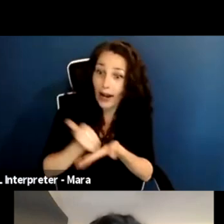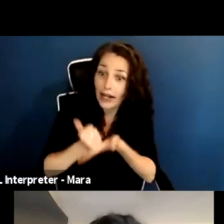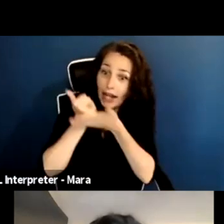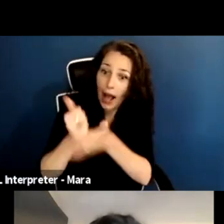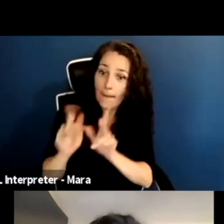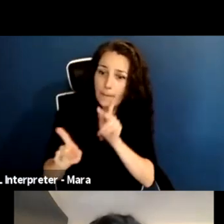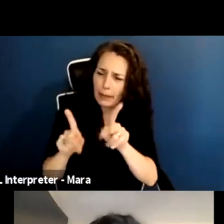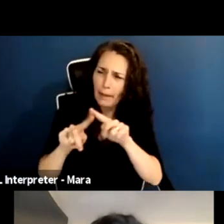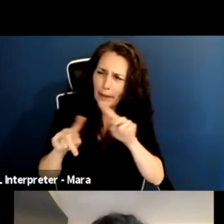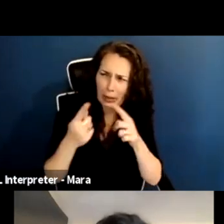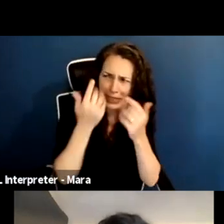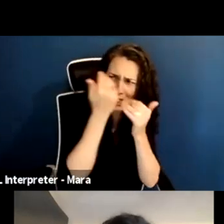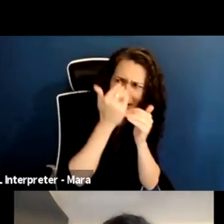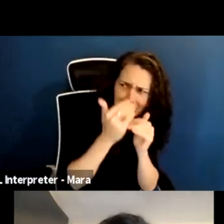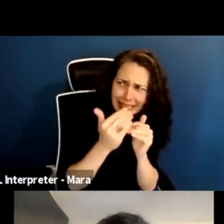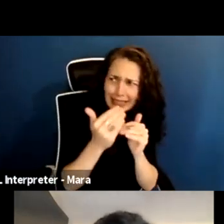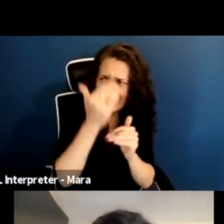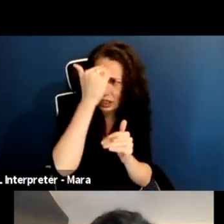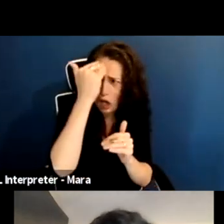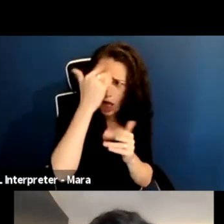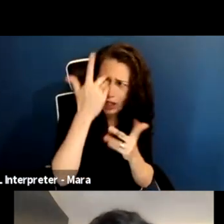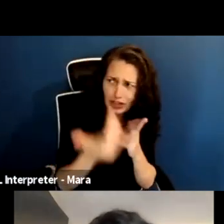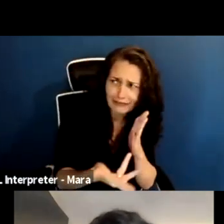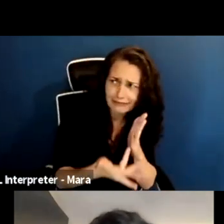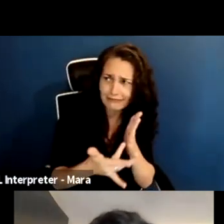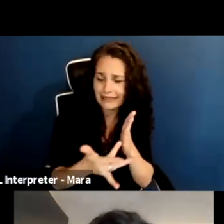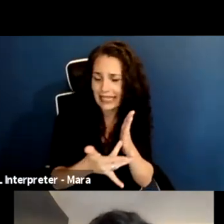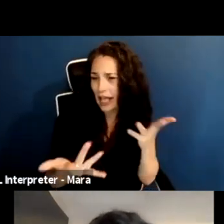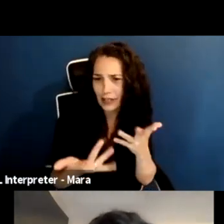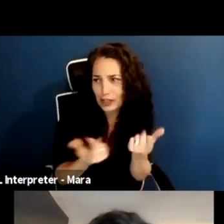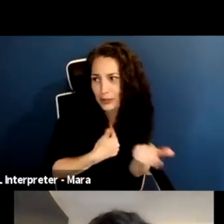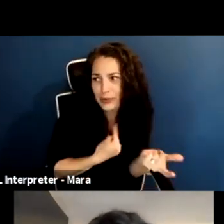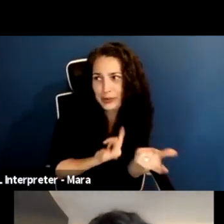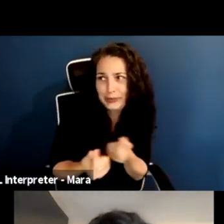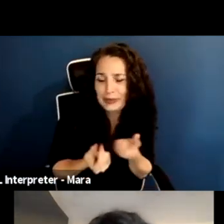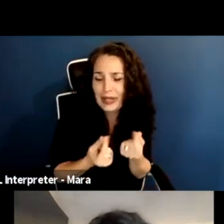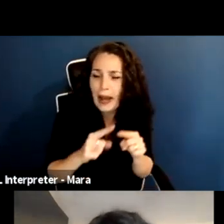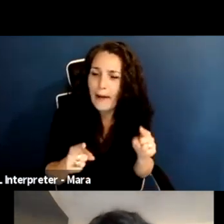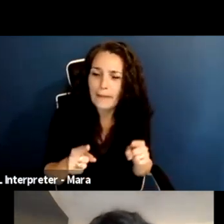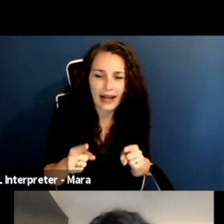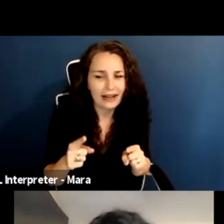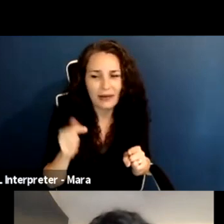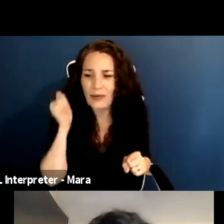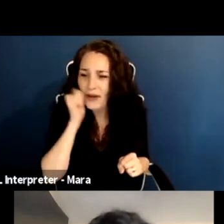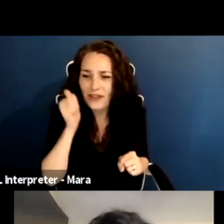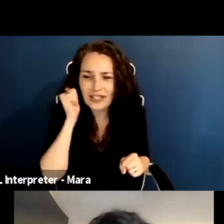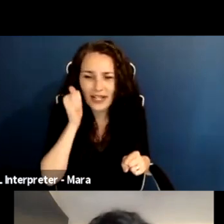when it comes to the knowledge of what you're doing but every day we're learning about it.